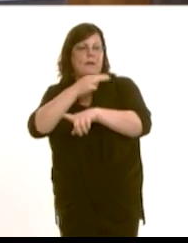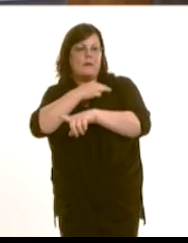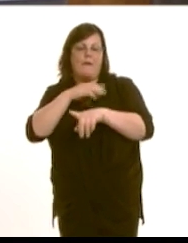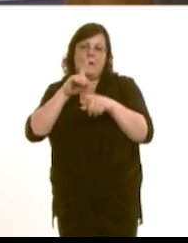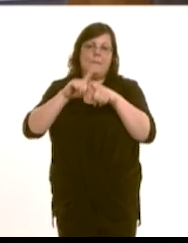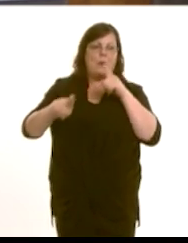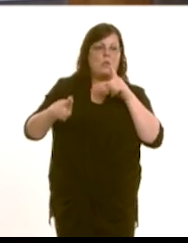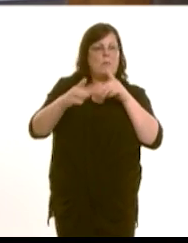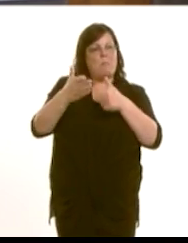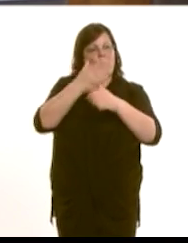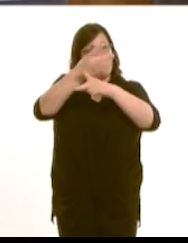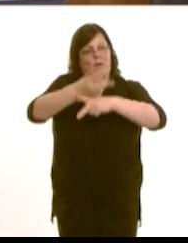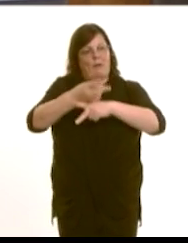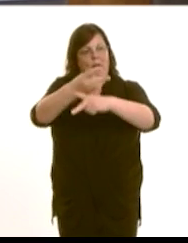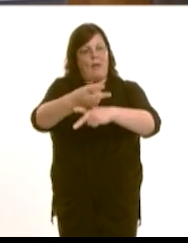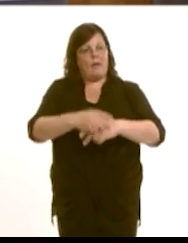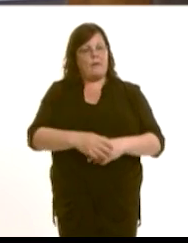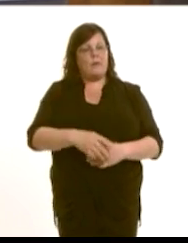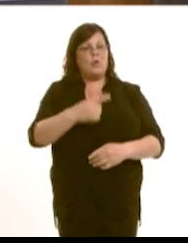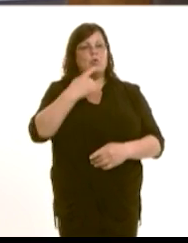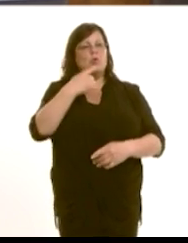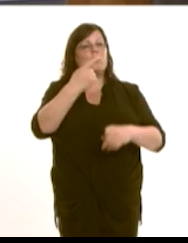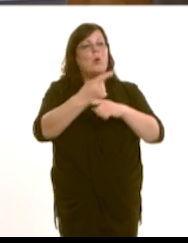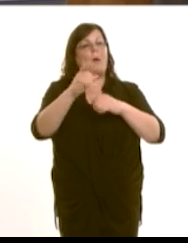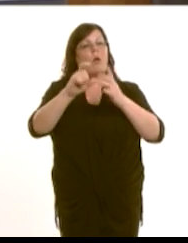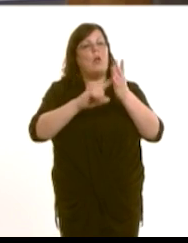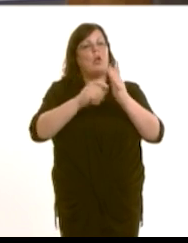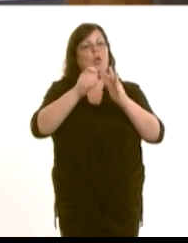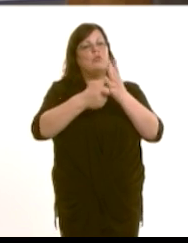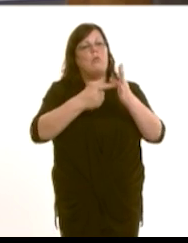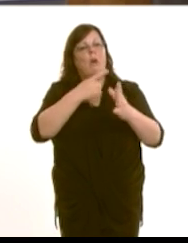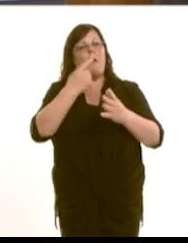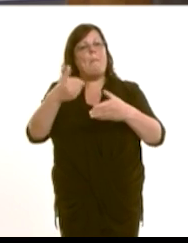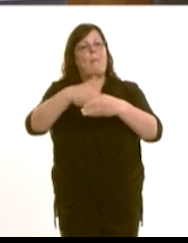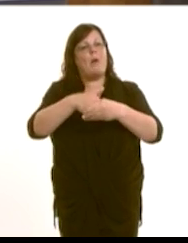The Member mentions Coelbren particularly; itís part of the Dulais Valley general practice in Seven Sisters.